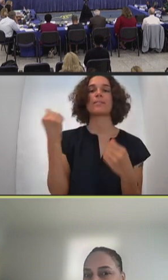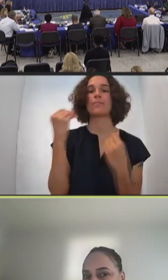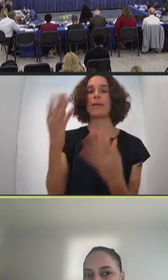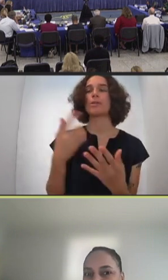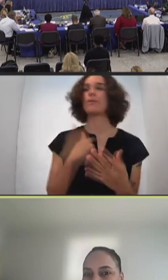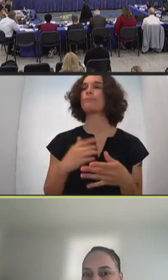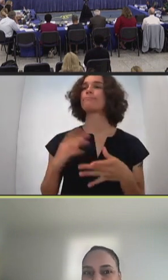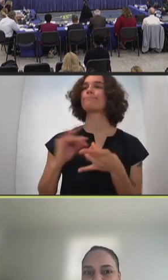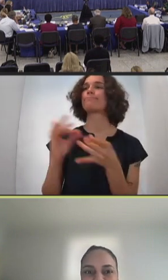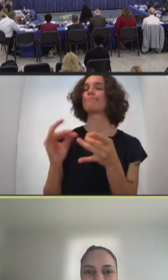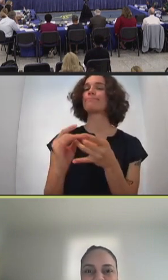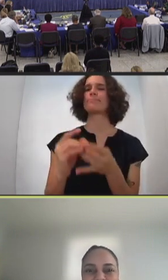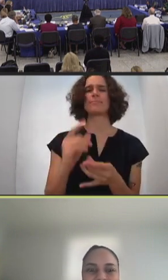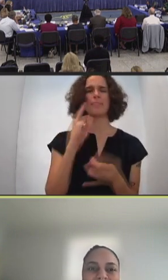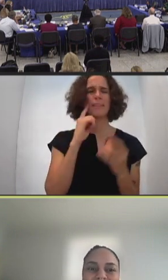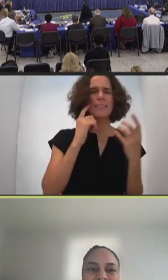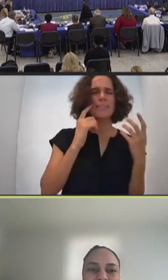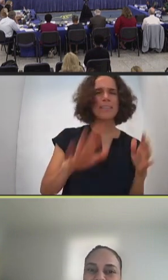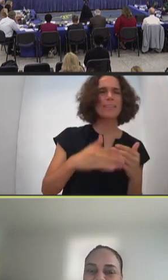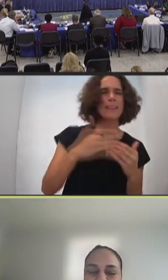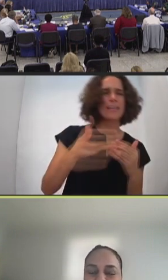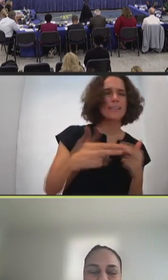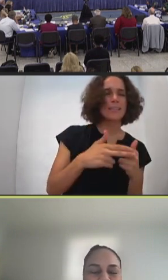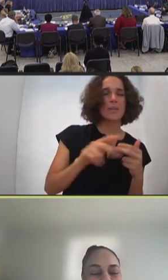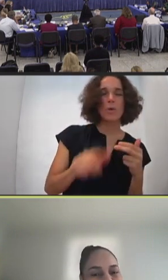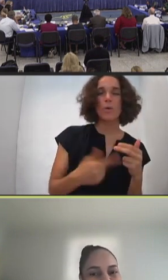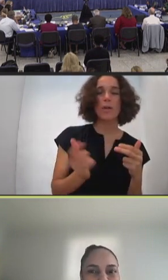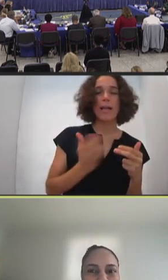that is it. The next slide is just our lovely logo. I love this logo.